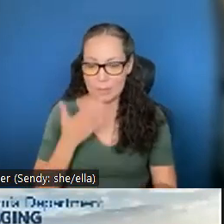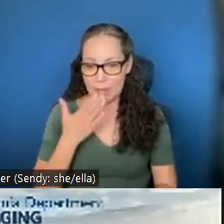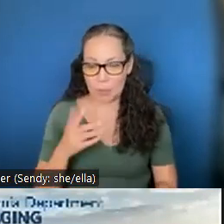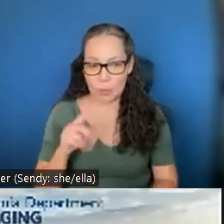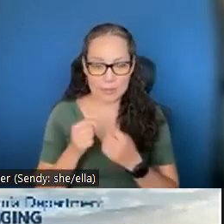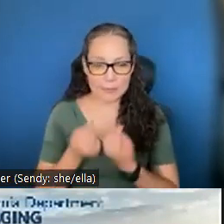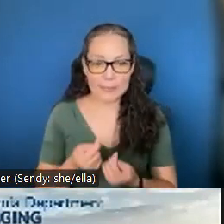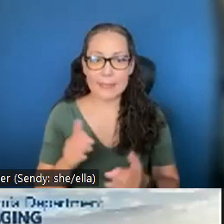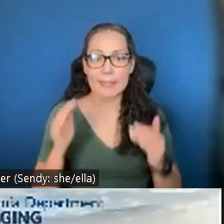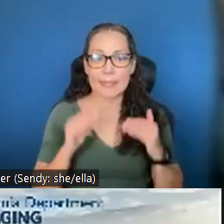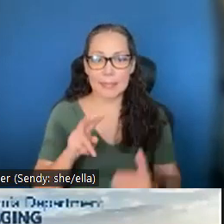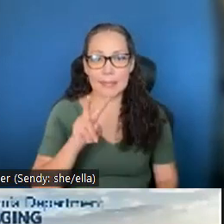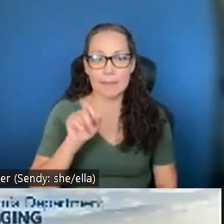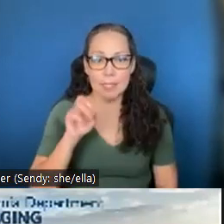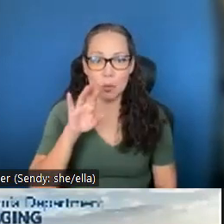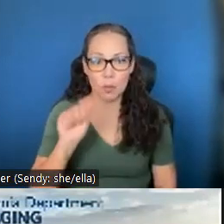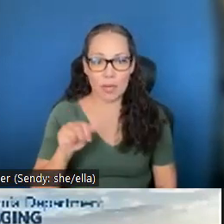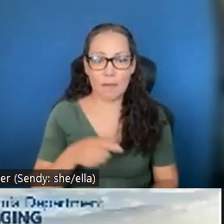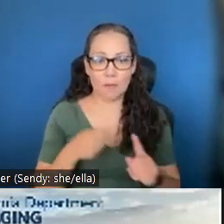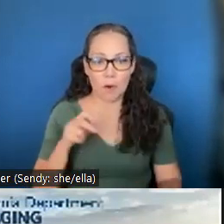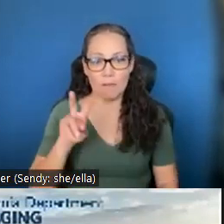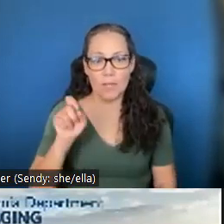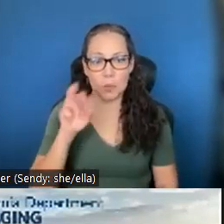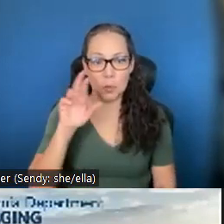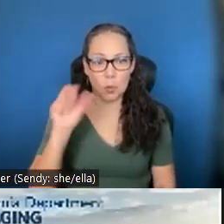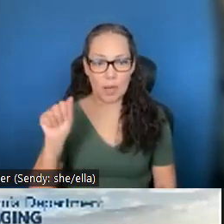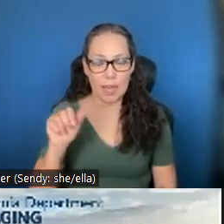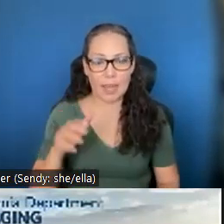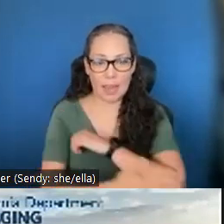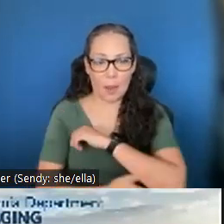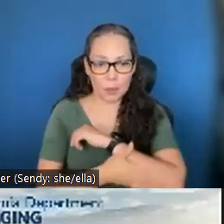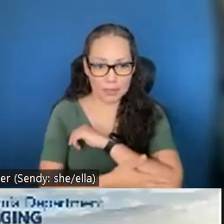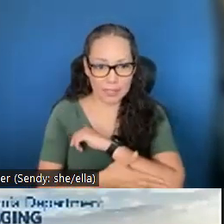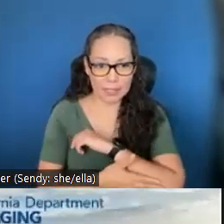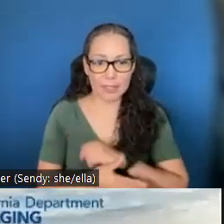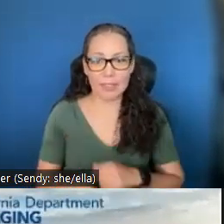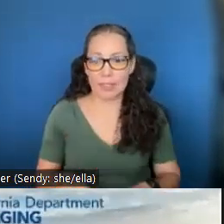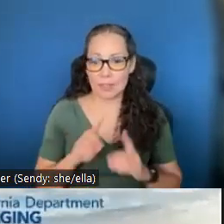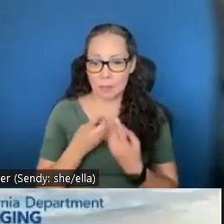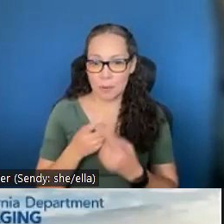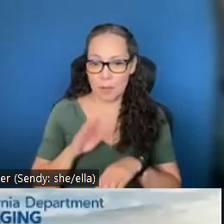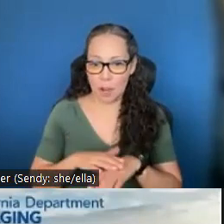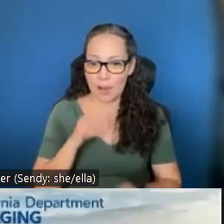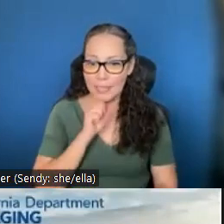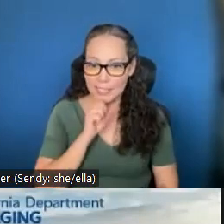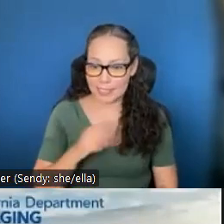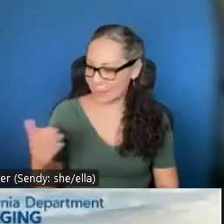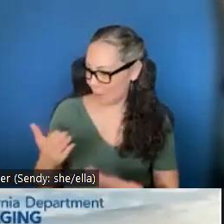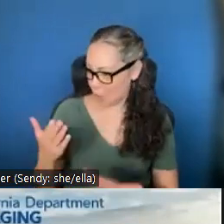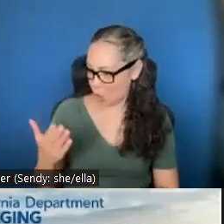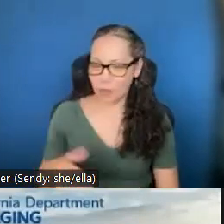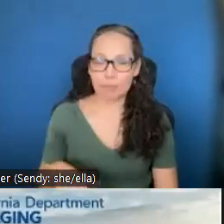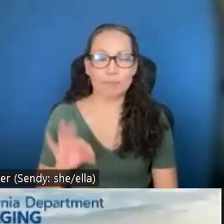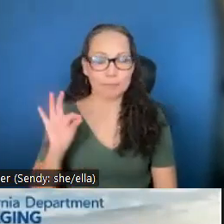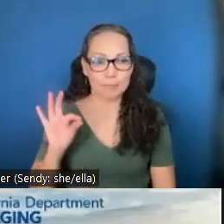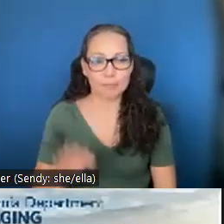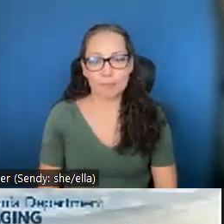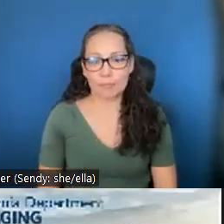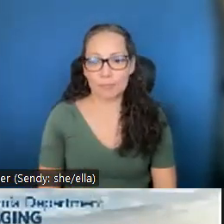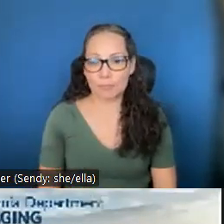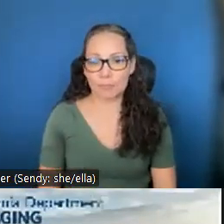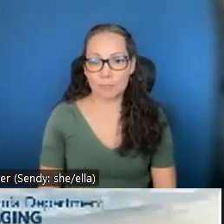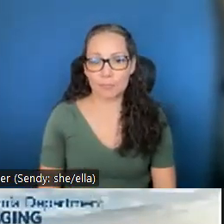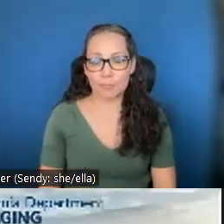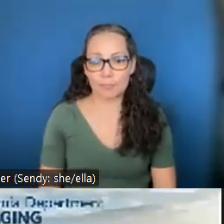Victoria jump from Ventura County Area Agency on Aging I'm here morning Victoria uh so that